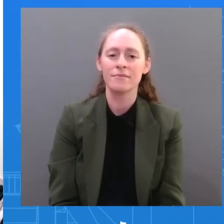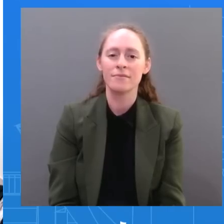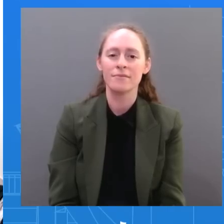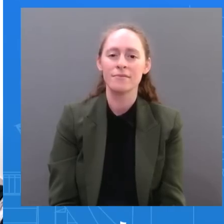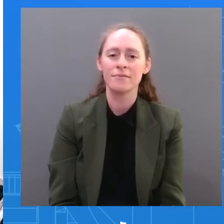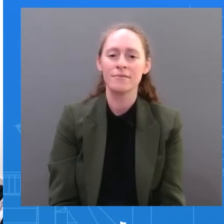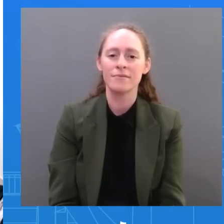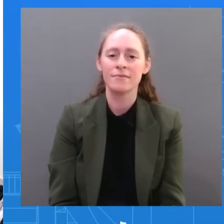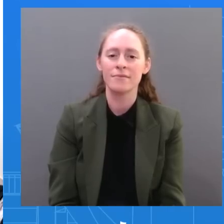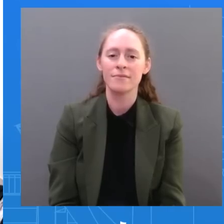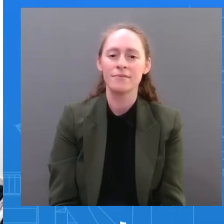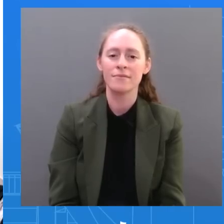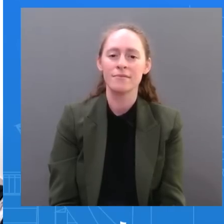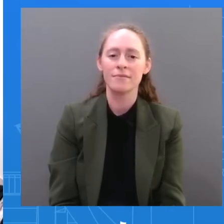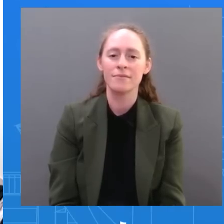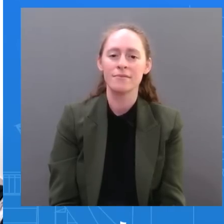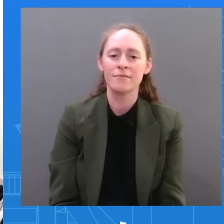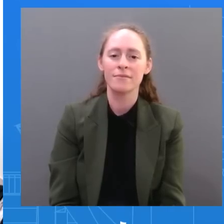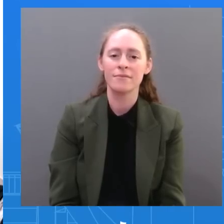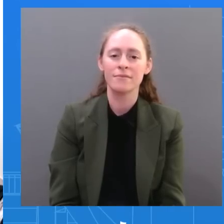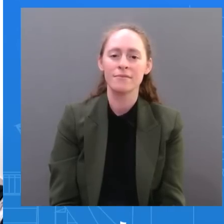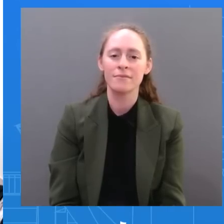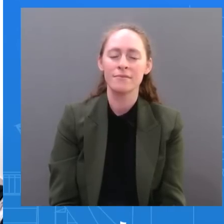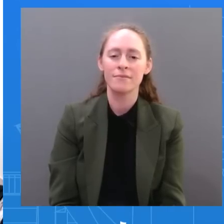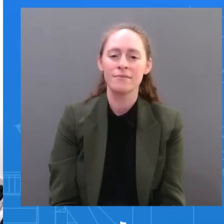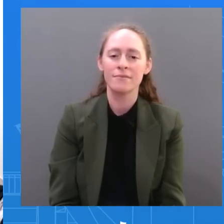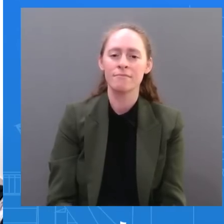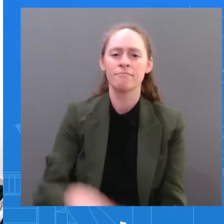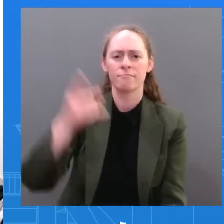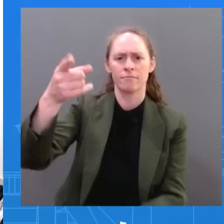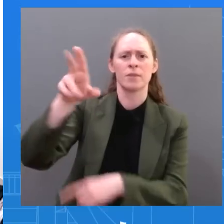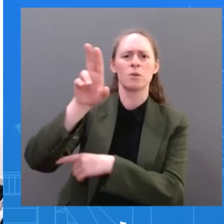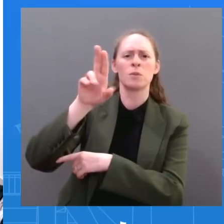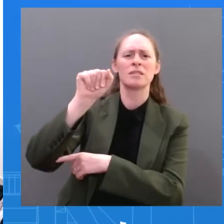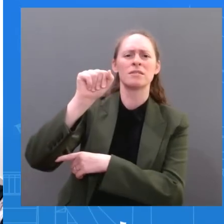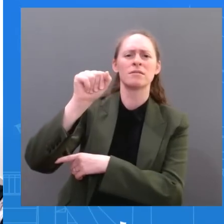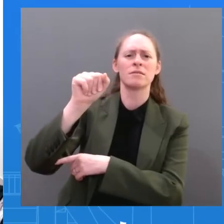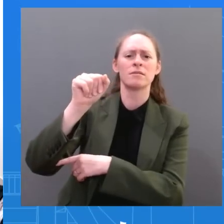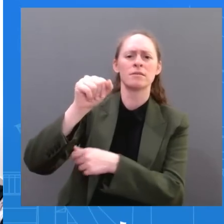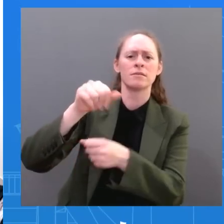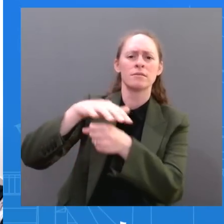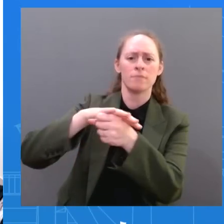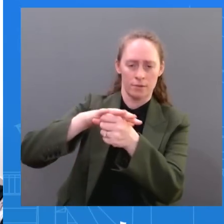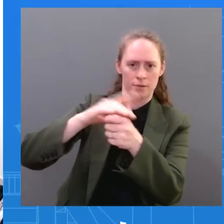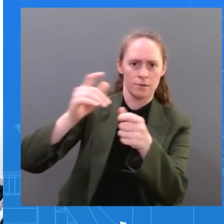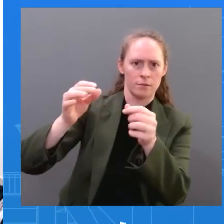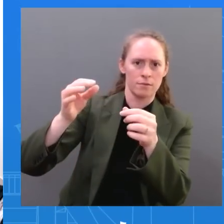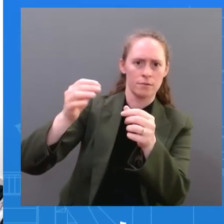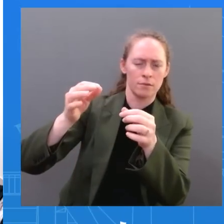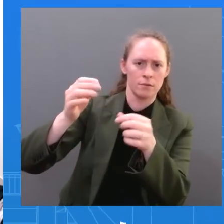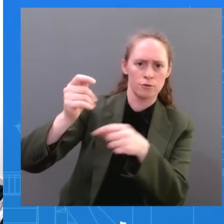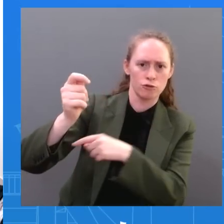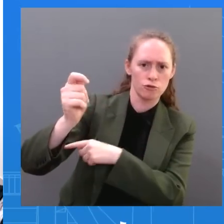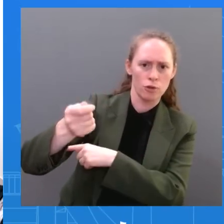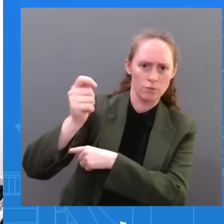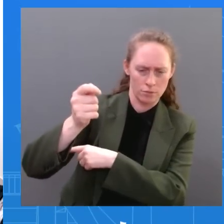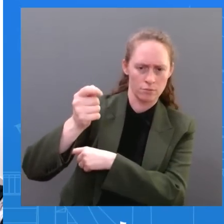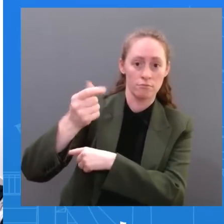until August 1st to decide whether to grant immunity to the Crown Prince of Saudi Arabia in a civil lawsuit filed by his fiancée, obviously,